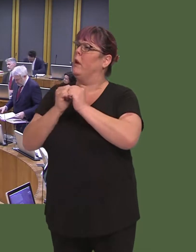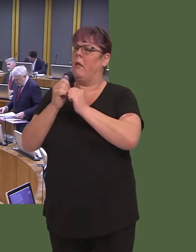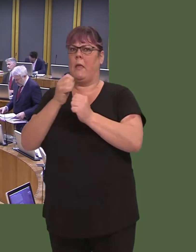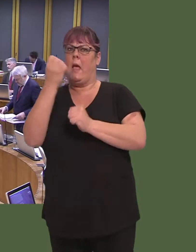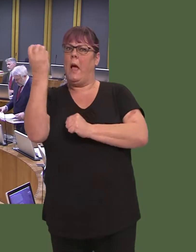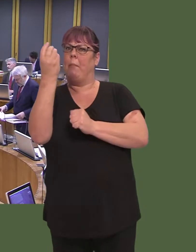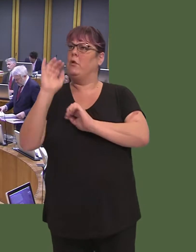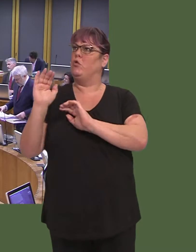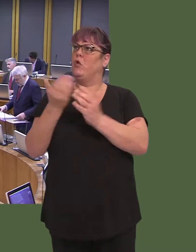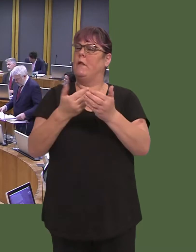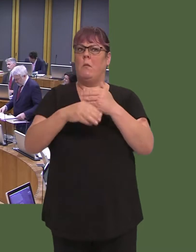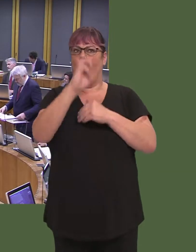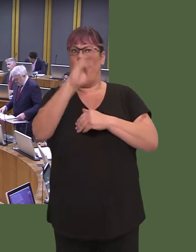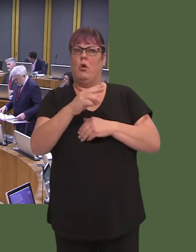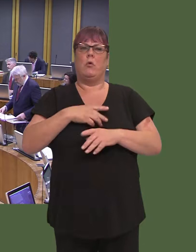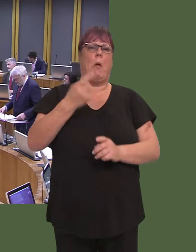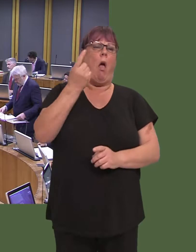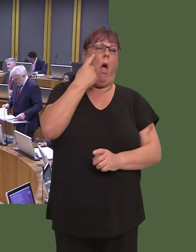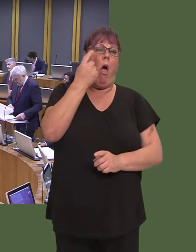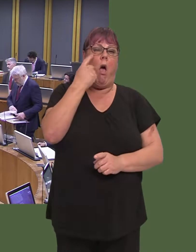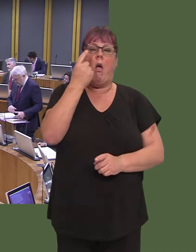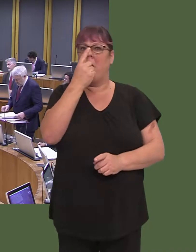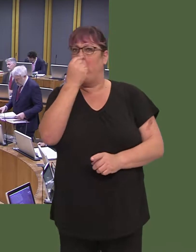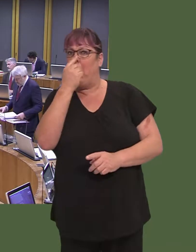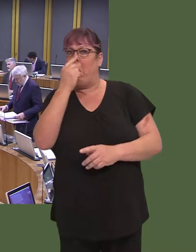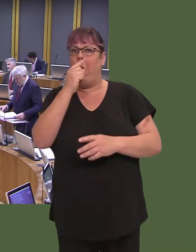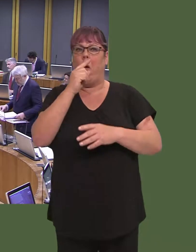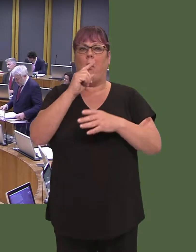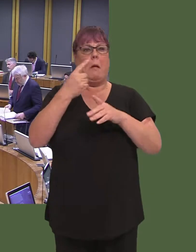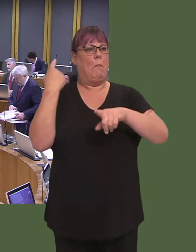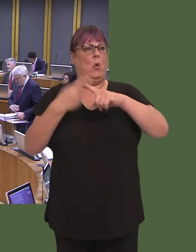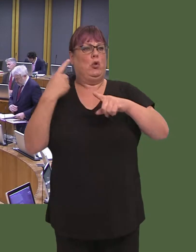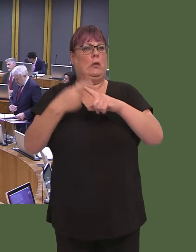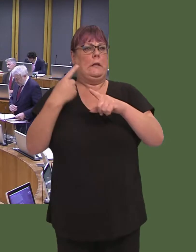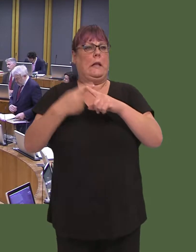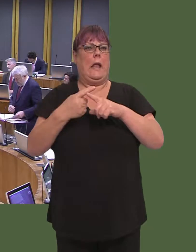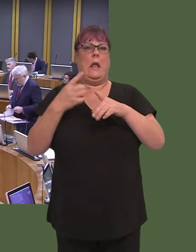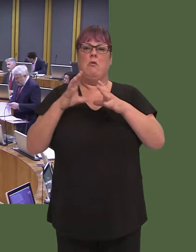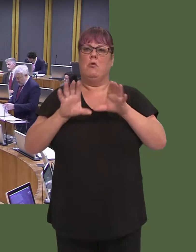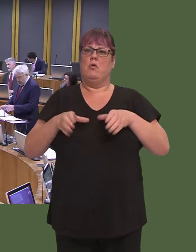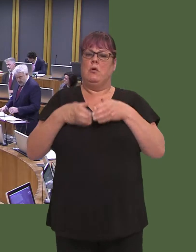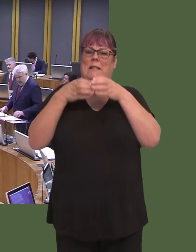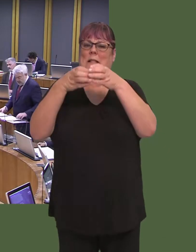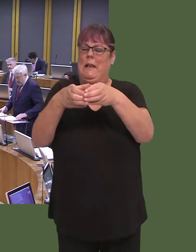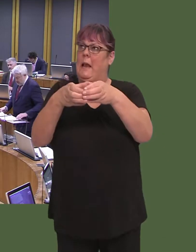should be looking at the possibility of creating an emergency or rapid mental health team in Wales?